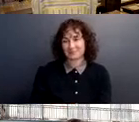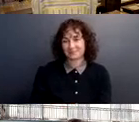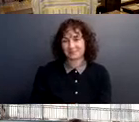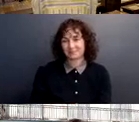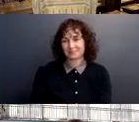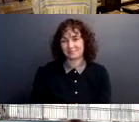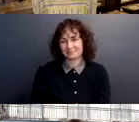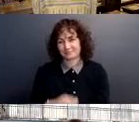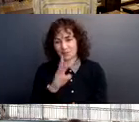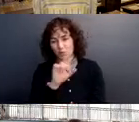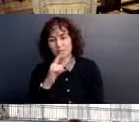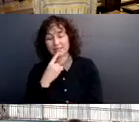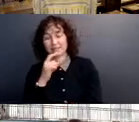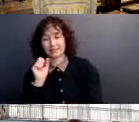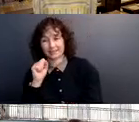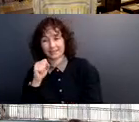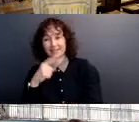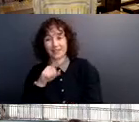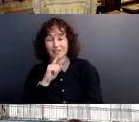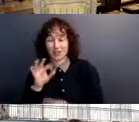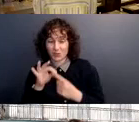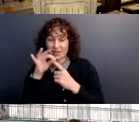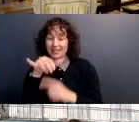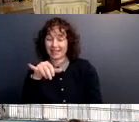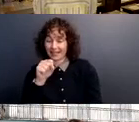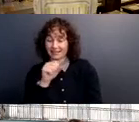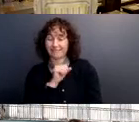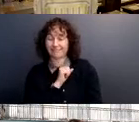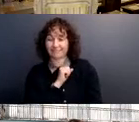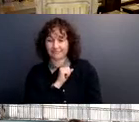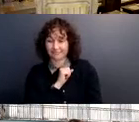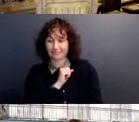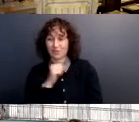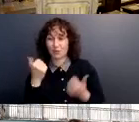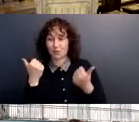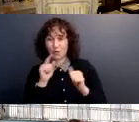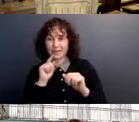They are very, very unique. They are trying to find themselves